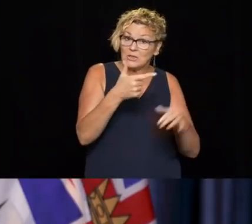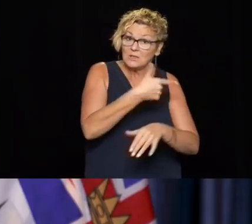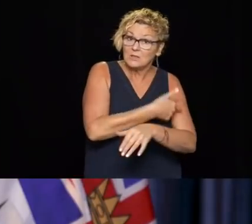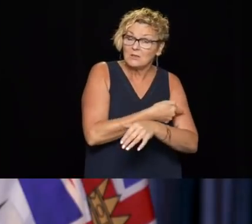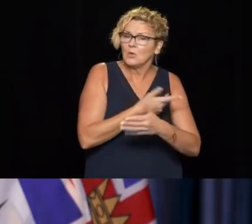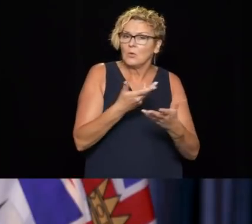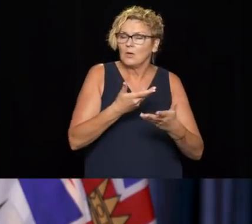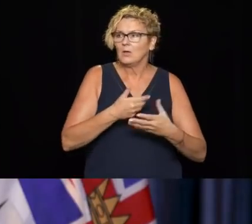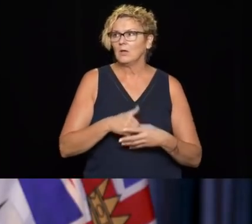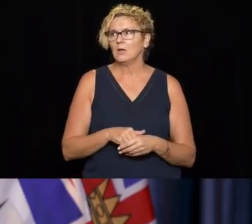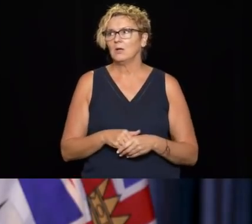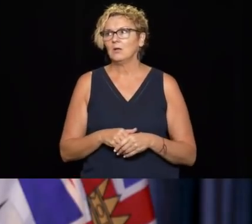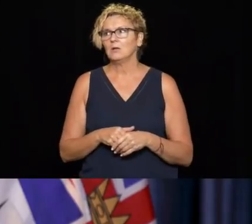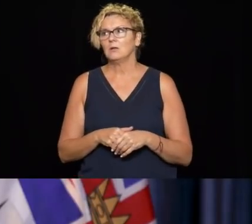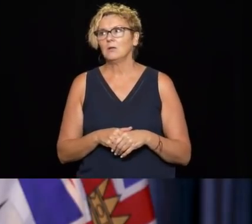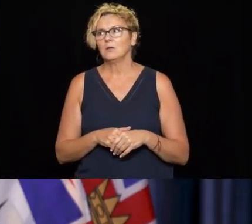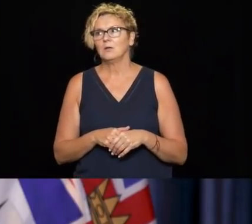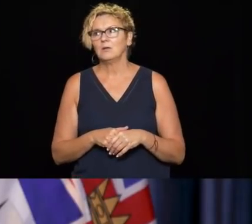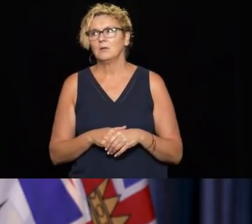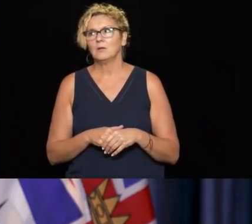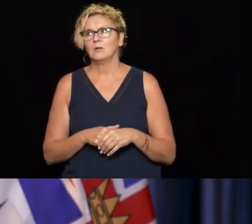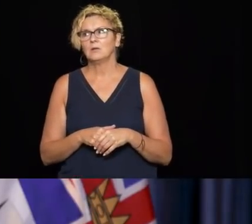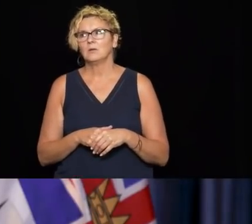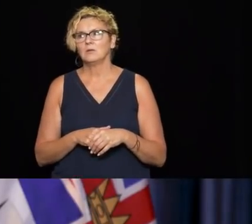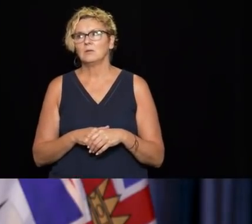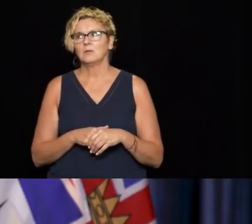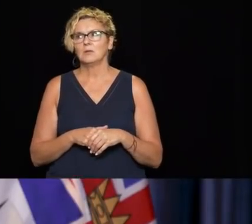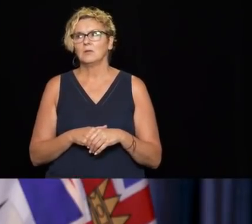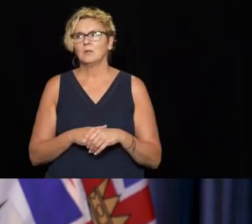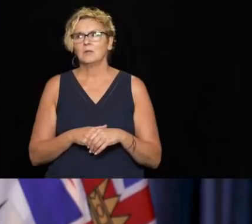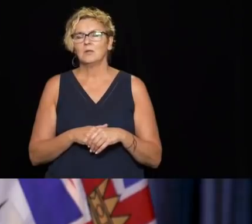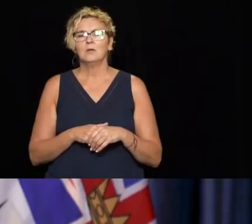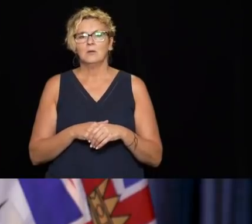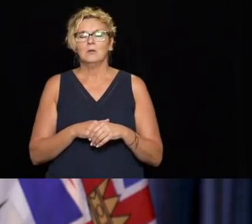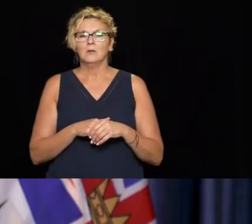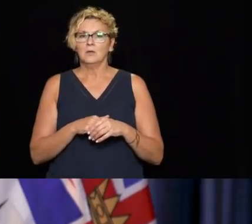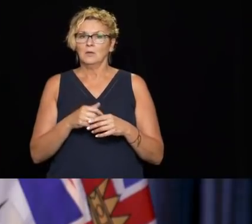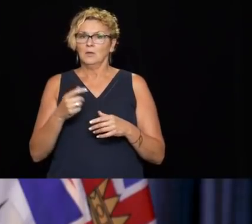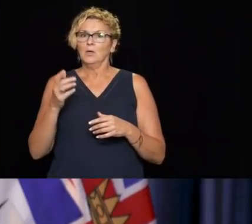care with the cost but that he covered as well? On the latter point we are receiving 47,000